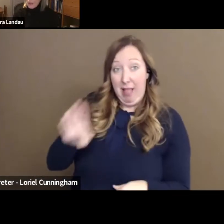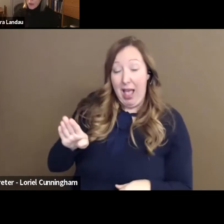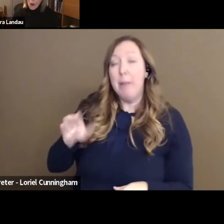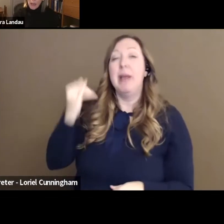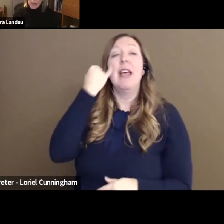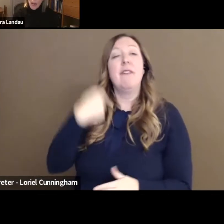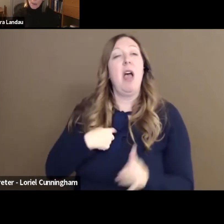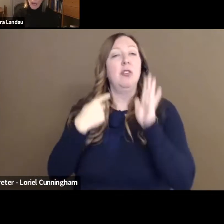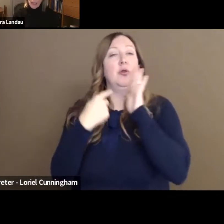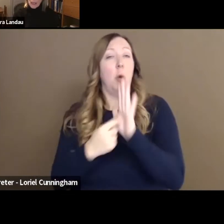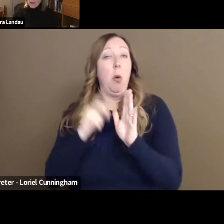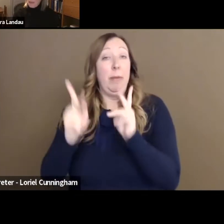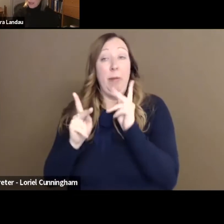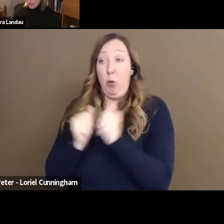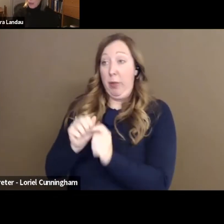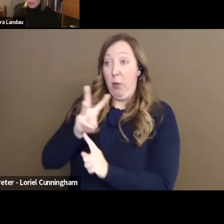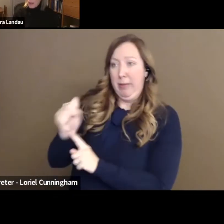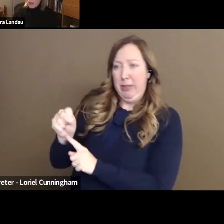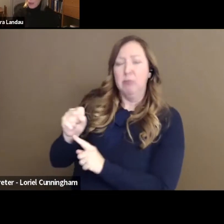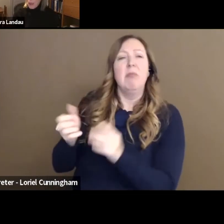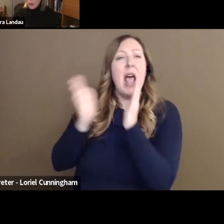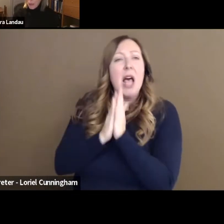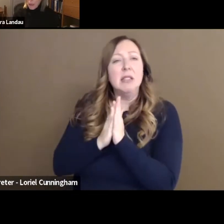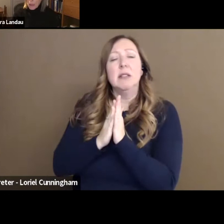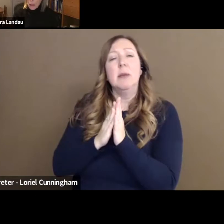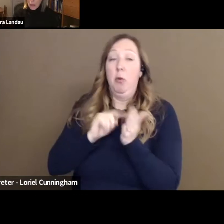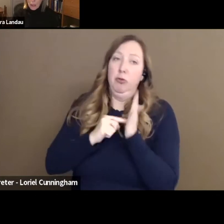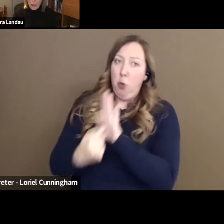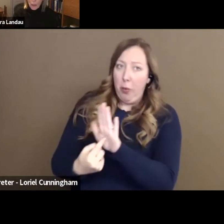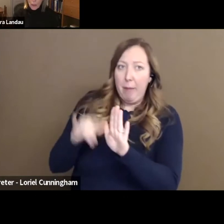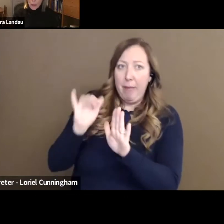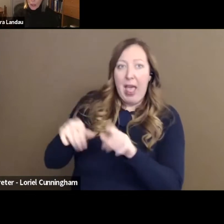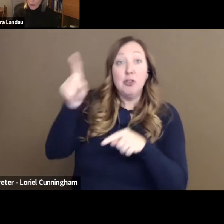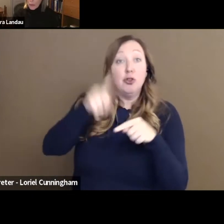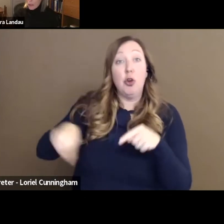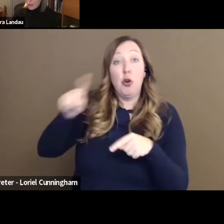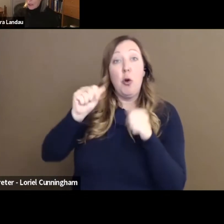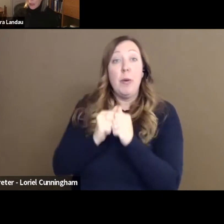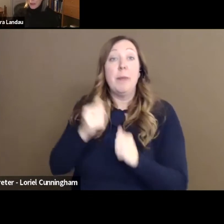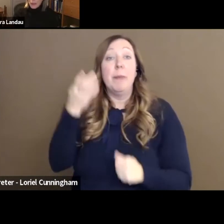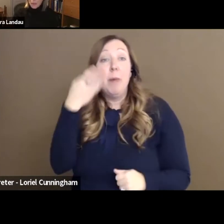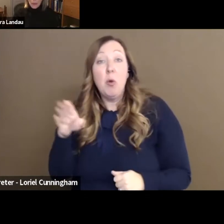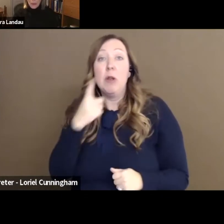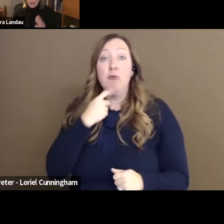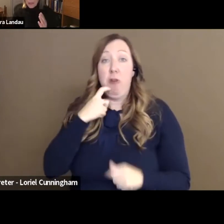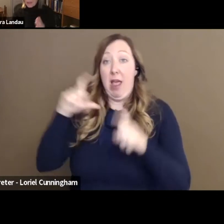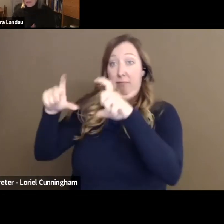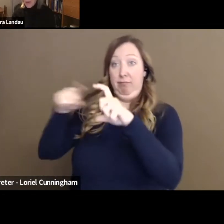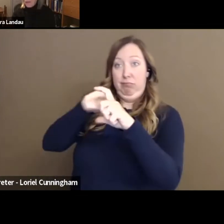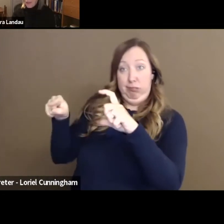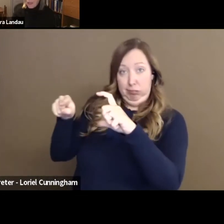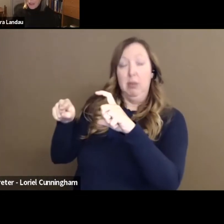draw it i might get something like this where it's clearly got the right colors